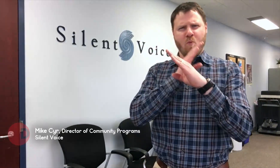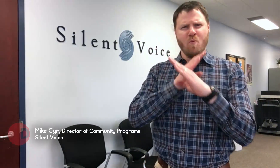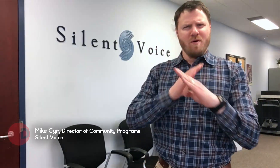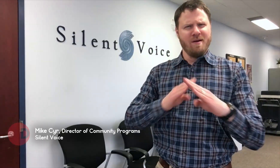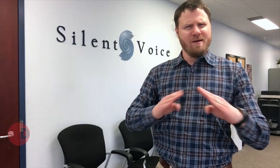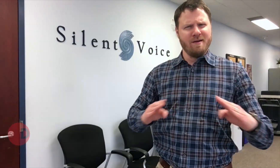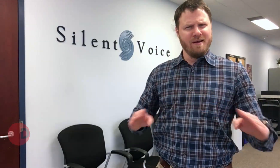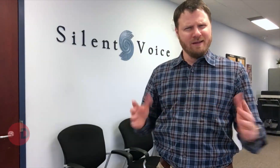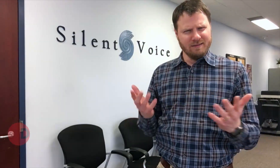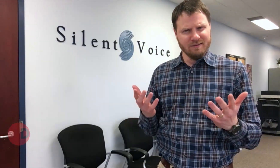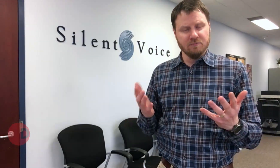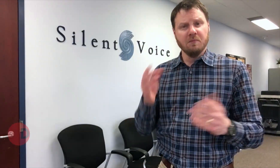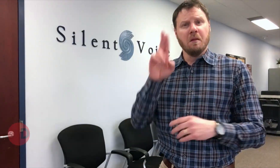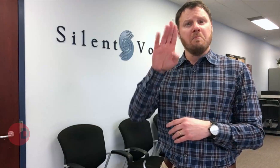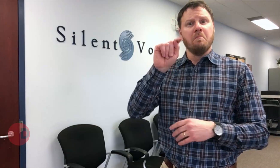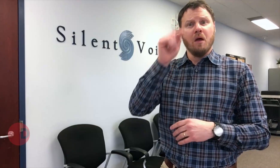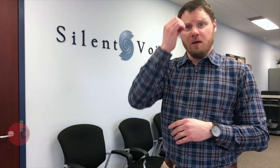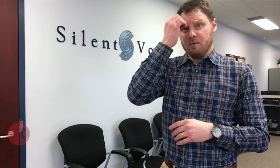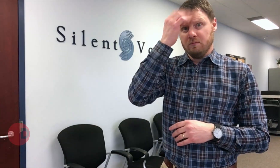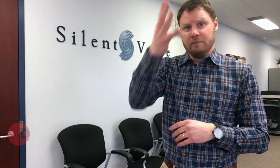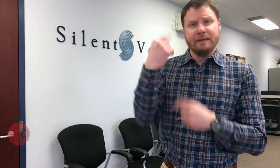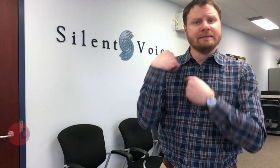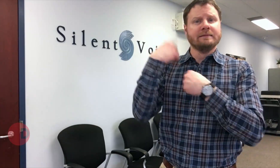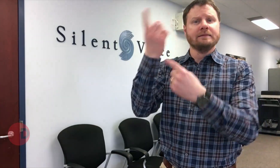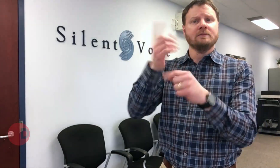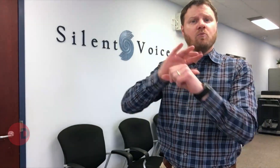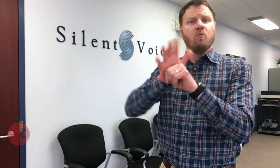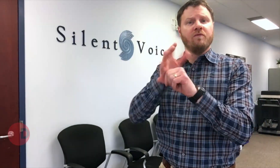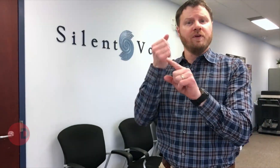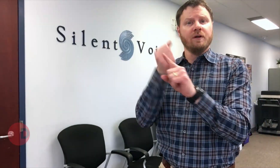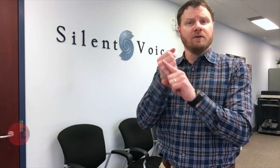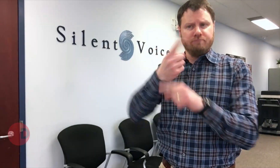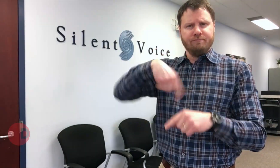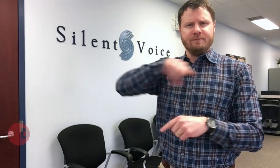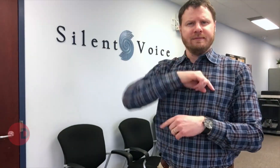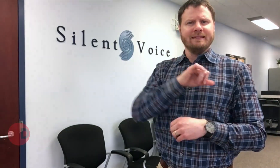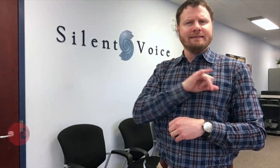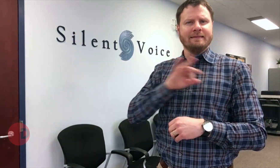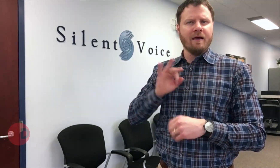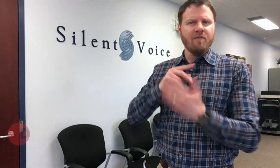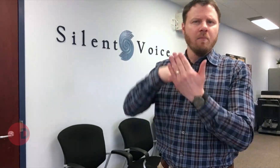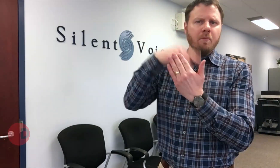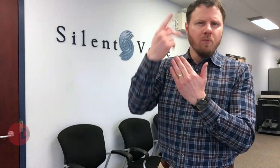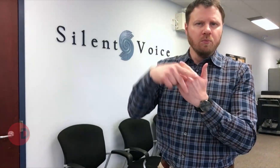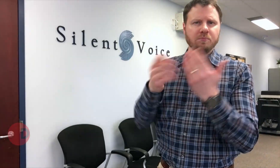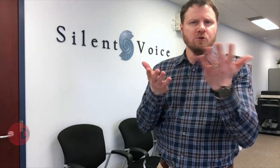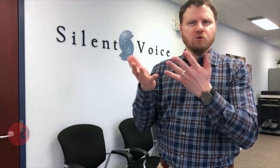but since COVID-19 hit us and our staff, programs and services moved online,